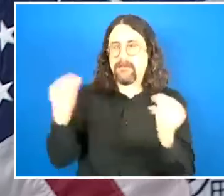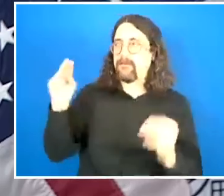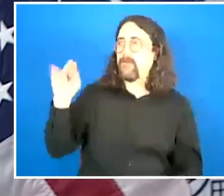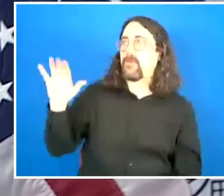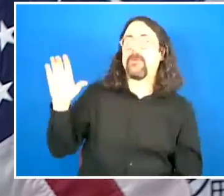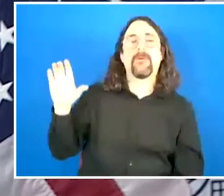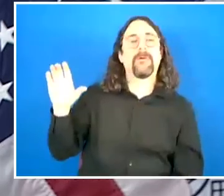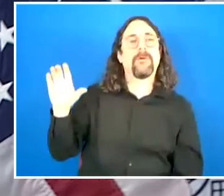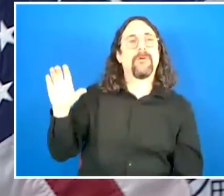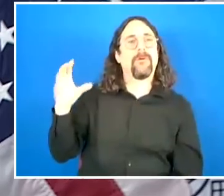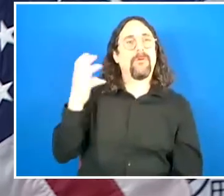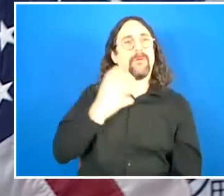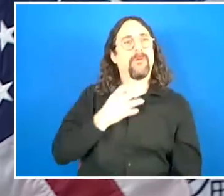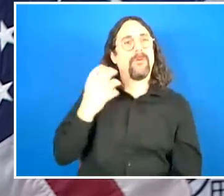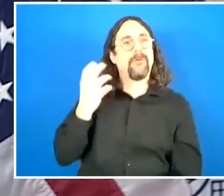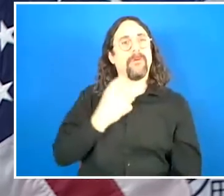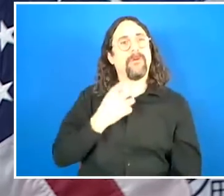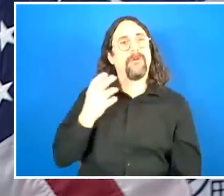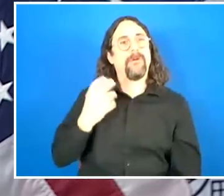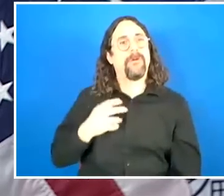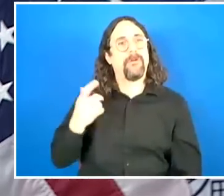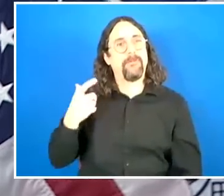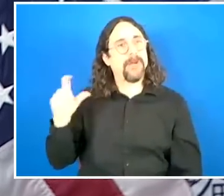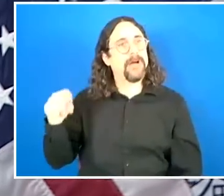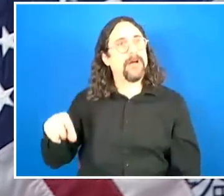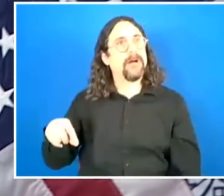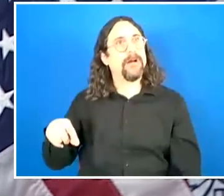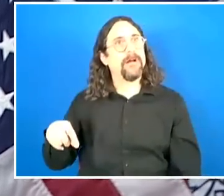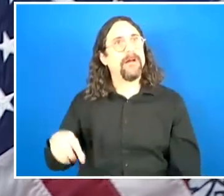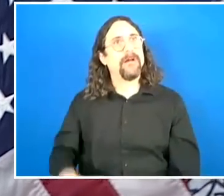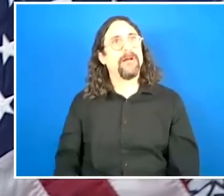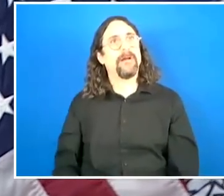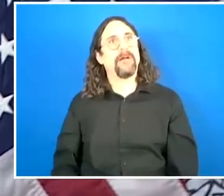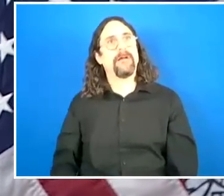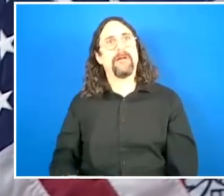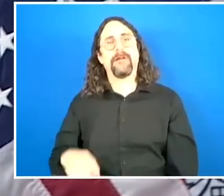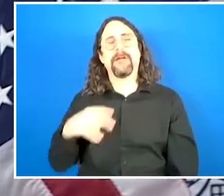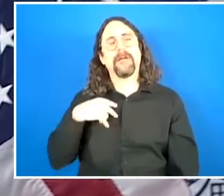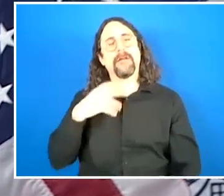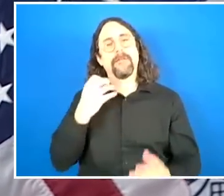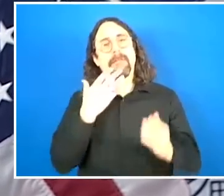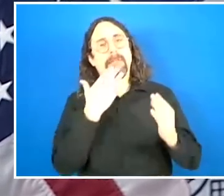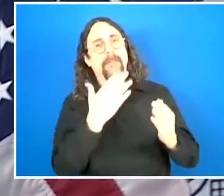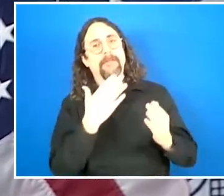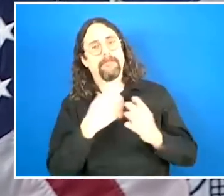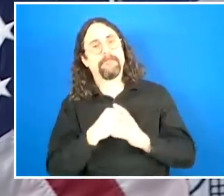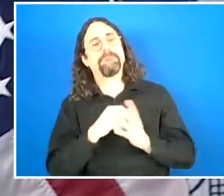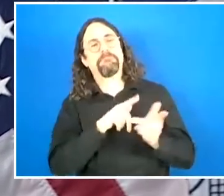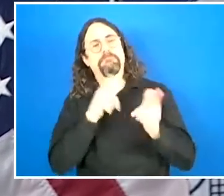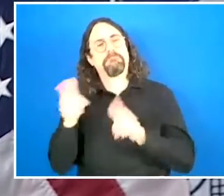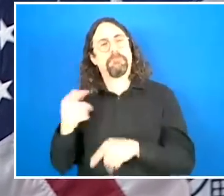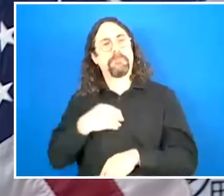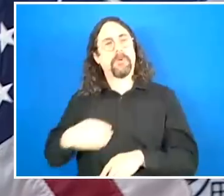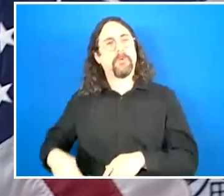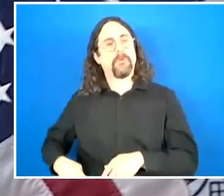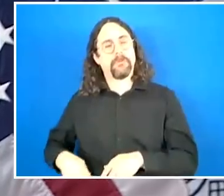WORK TO DO. THANK YOU FOR